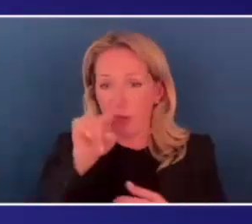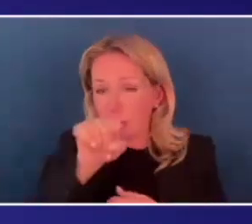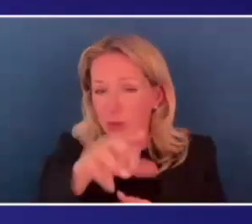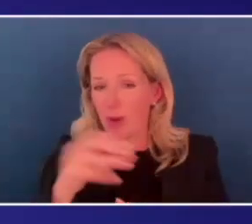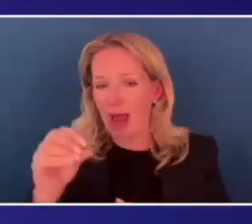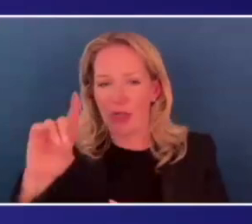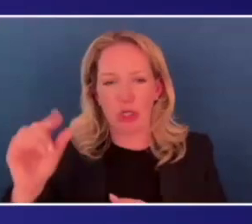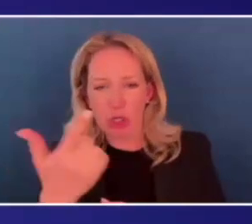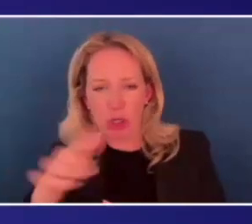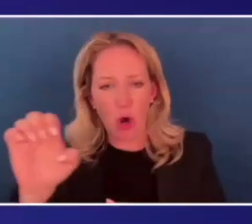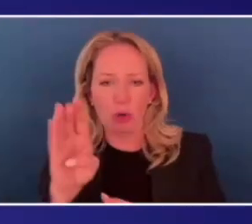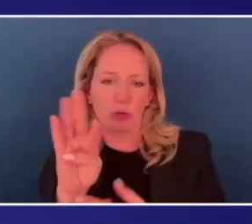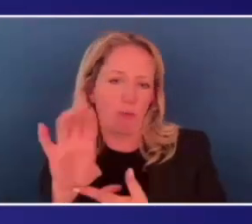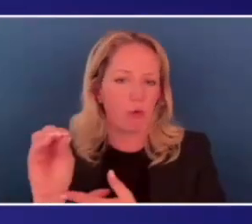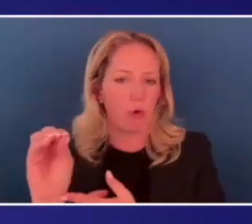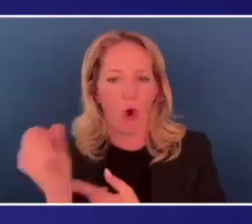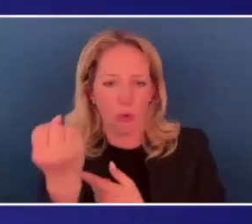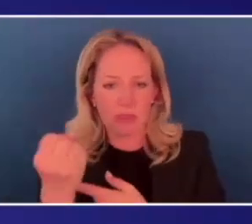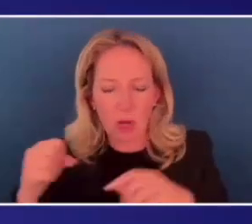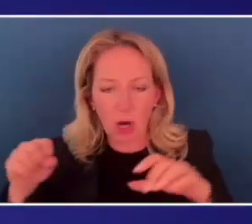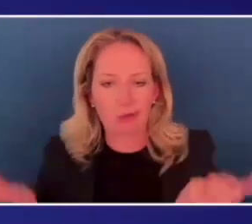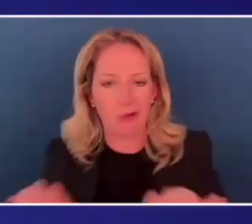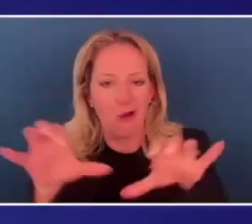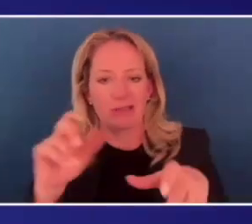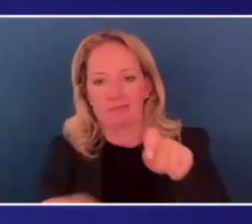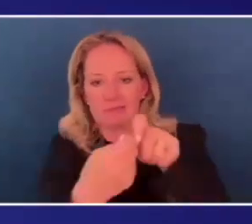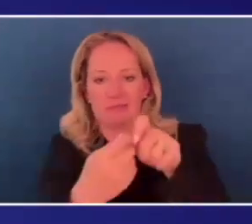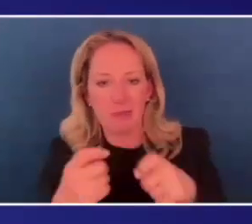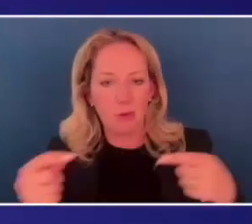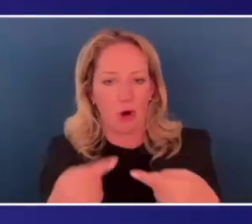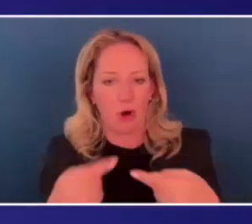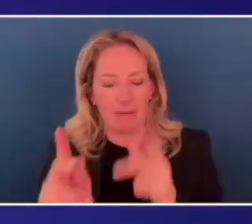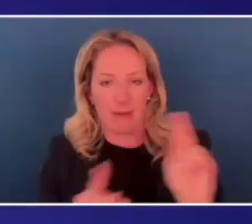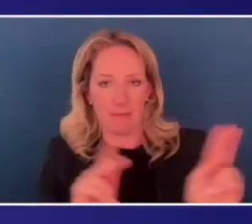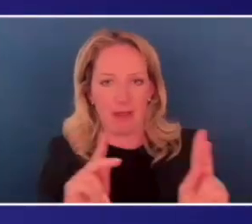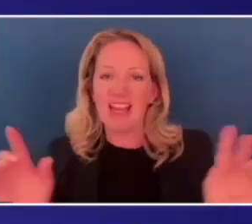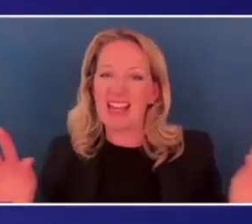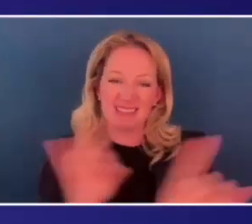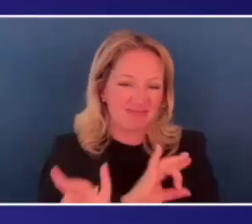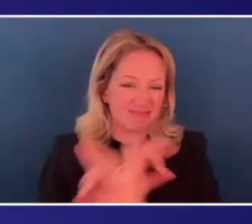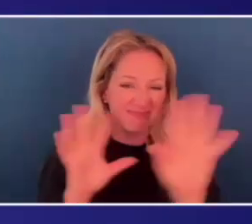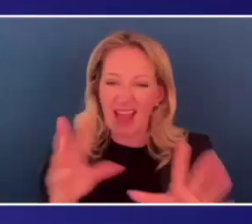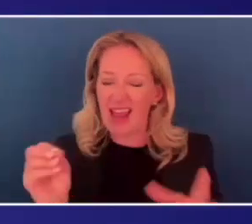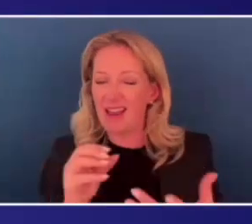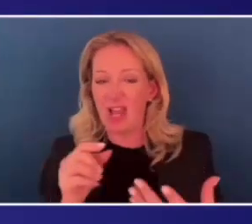And it's disgusting and it's horrible. Right now you fired the people that could actually help student loan borrowers.